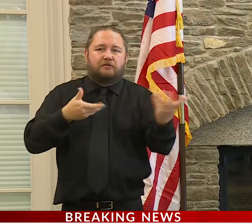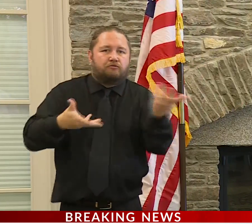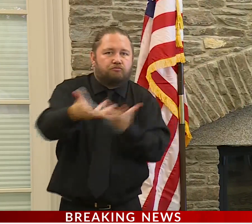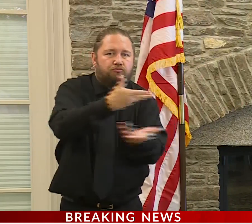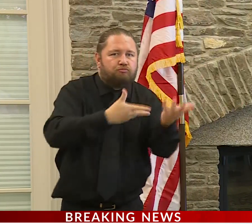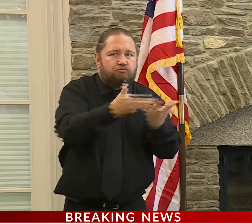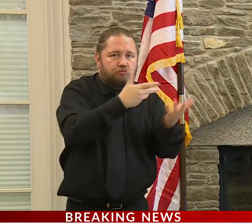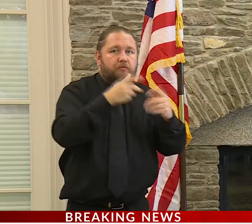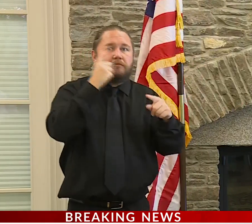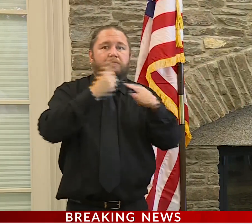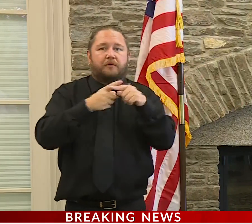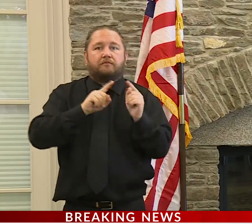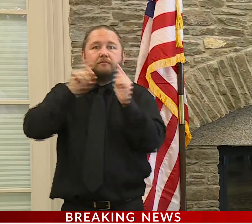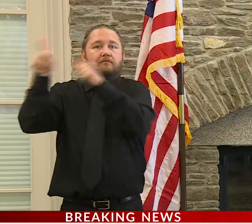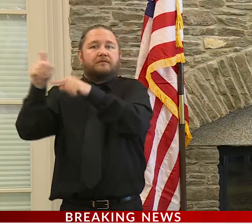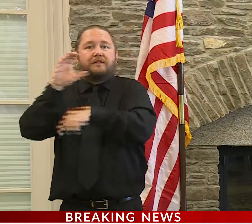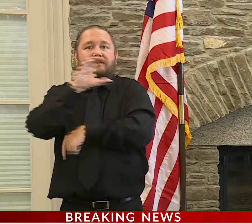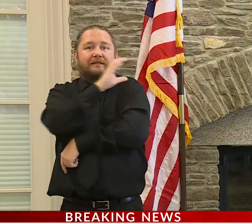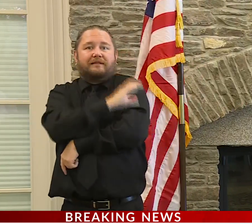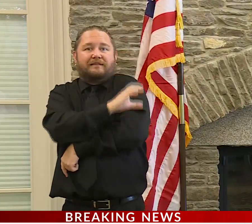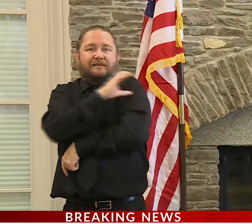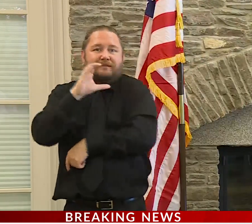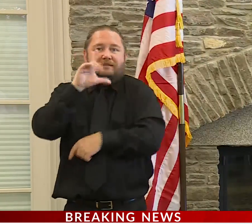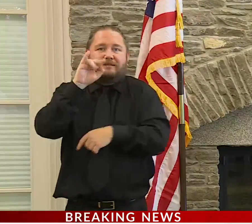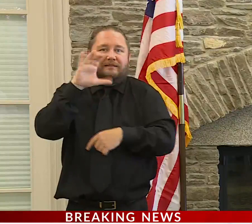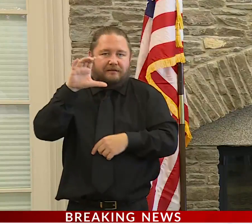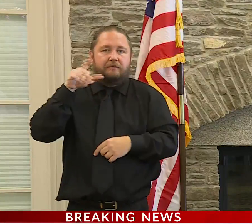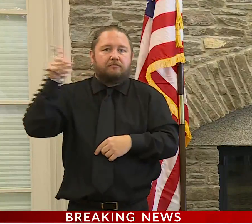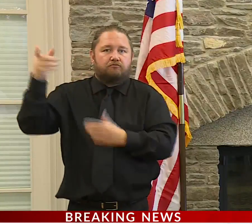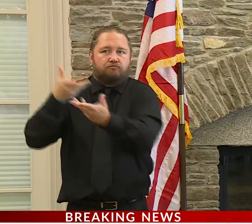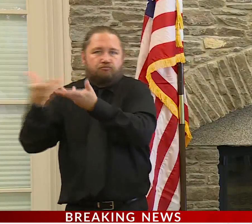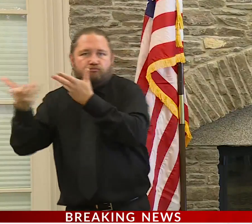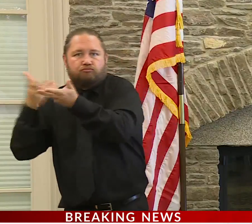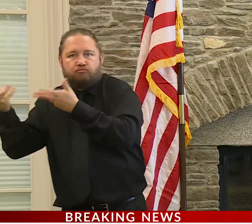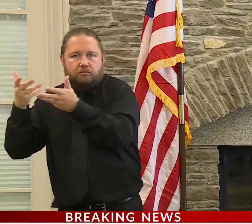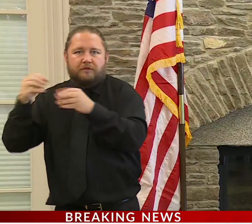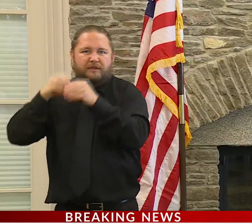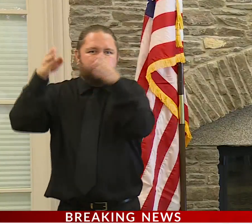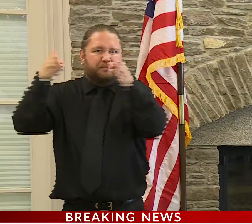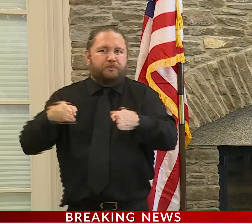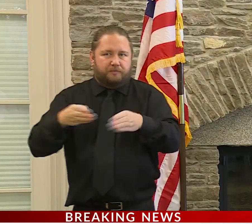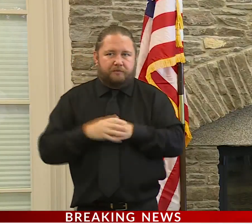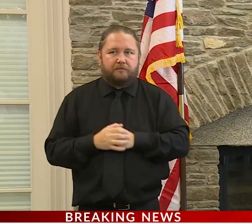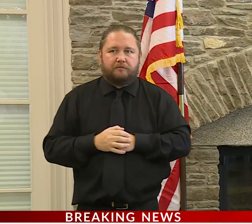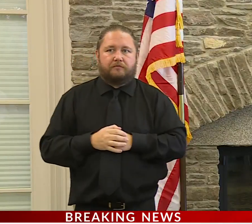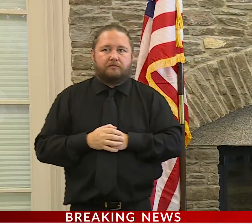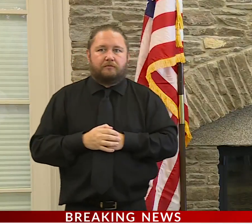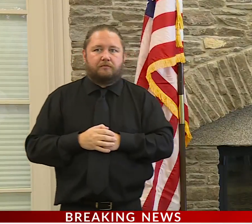CLINICS WORKING WITH CLINICIANS AND GAINING THAT EXPERIENCE. I PERSONALLY